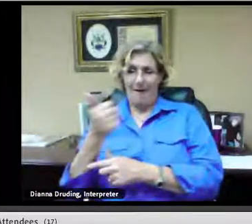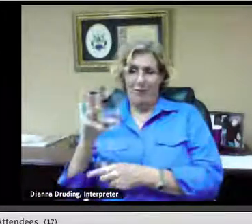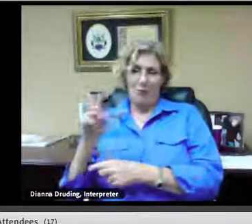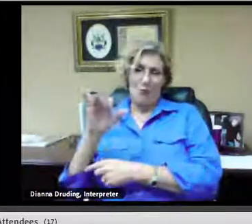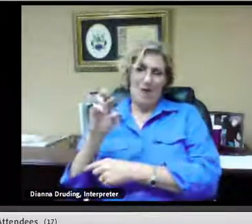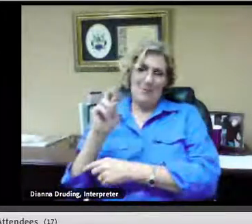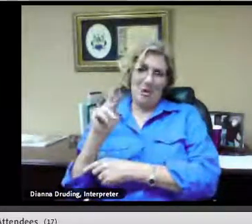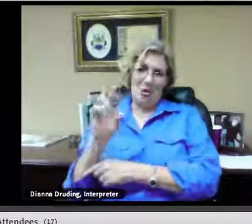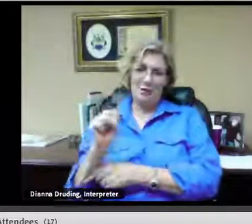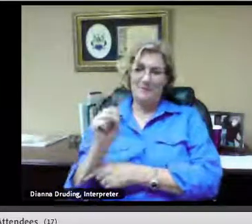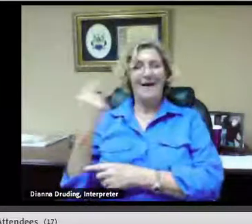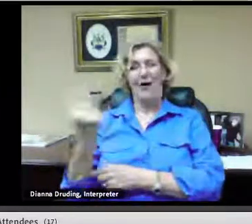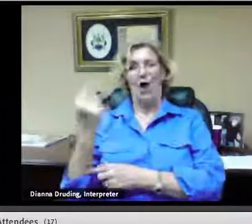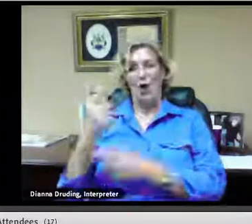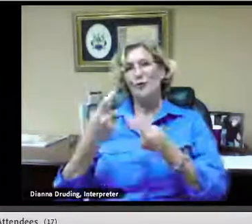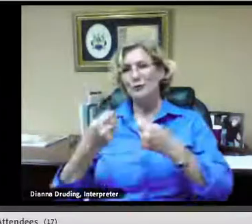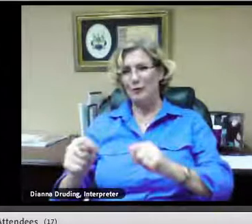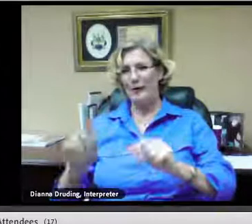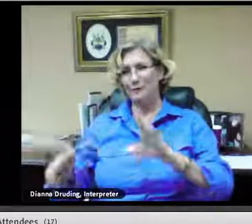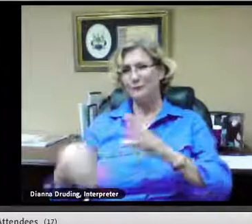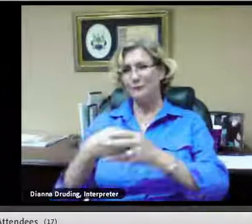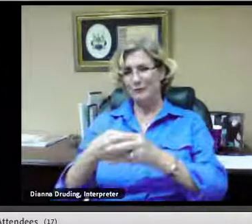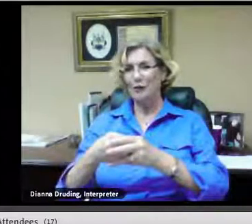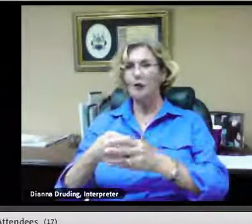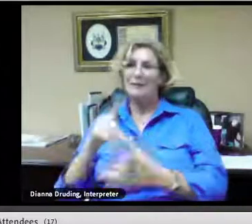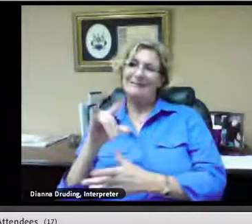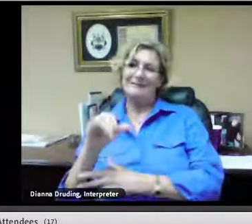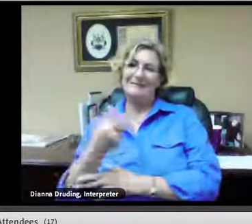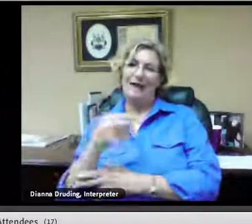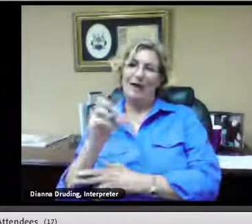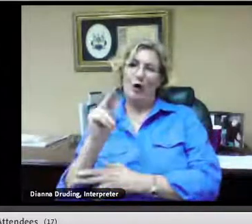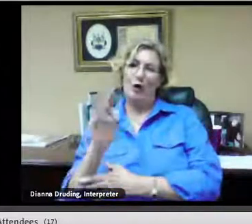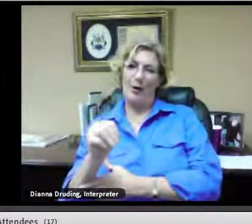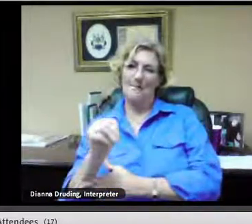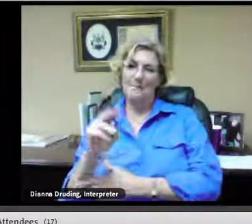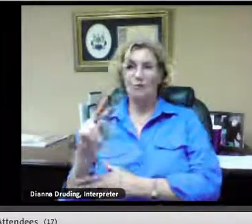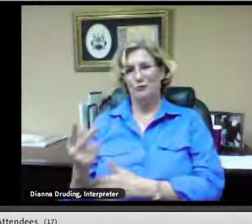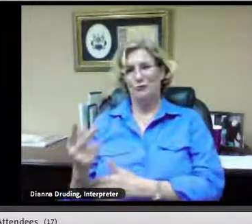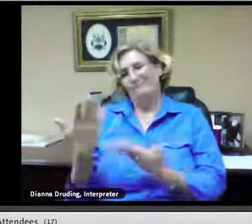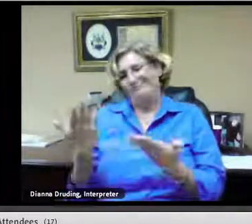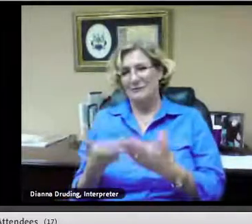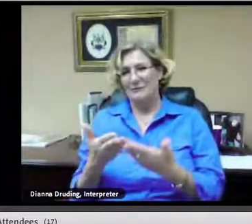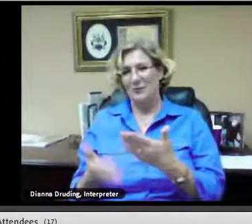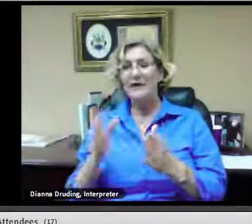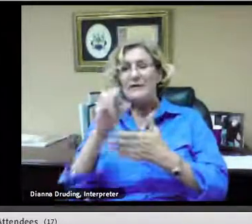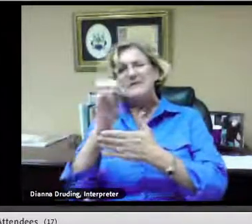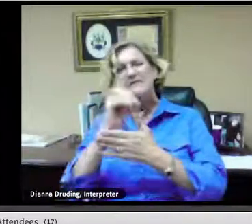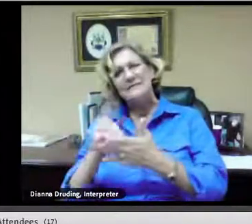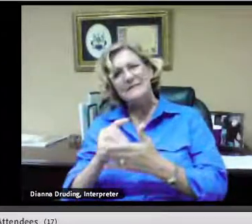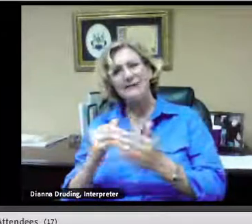But it's really designed to fix or help people with disabilities, and that is a good thing.